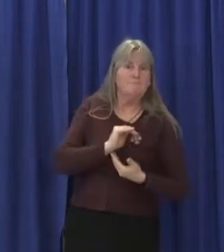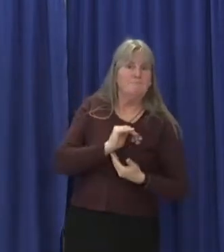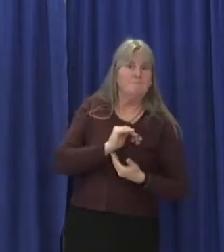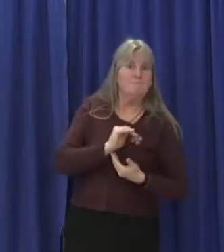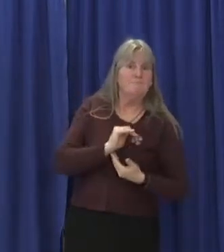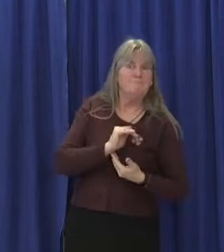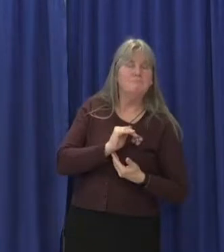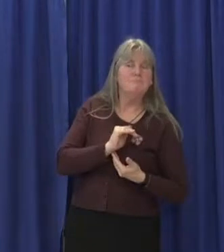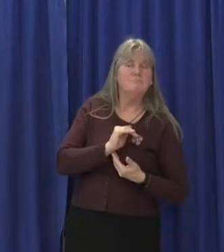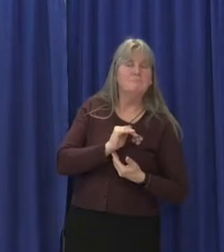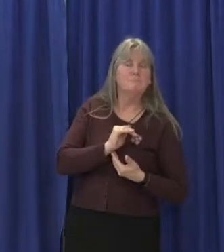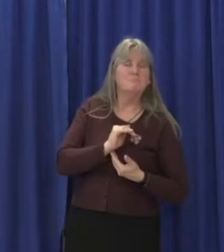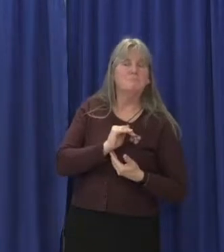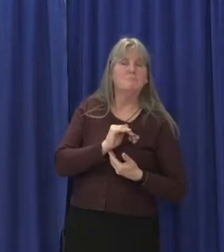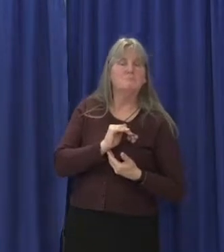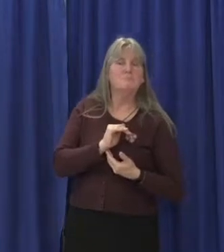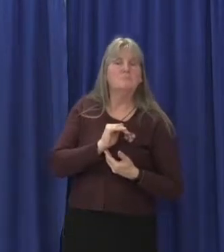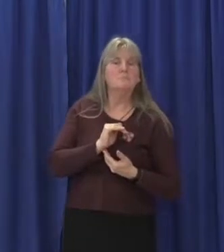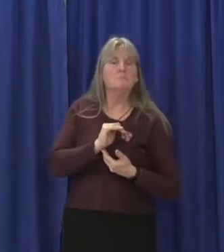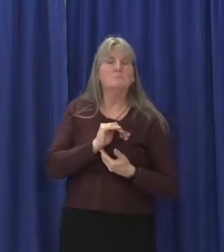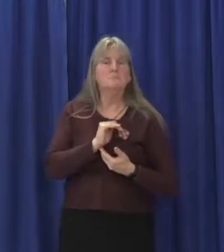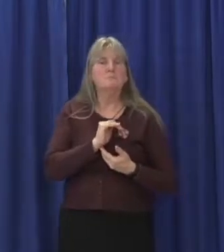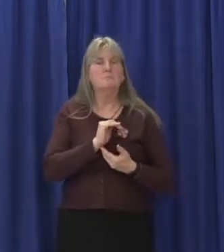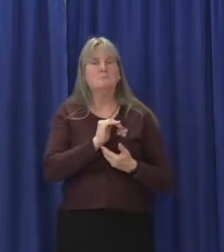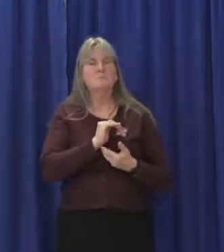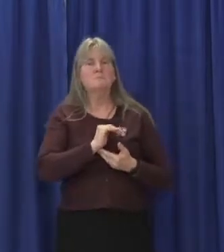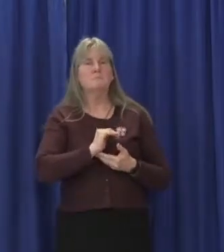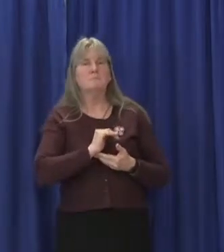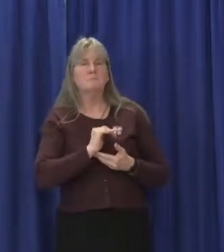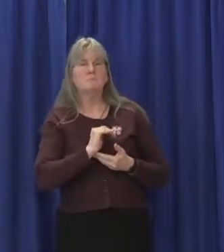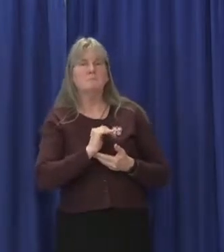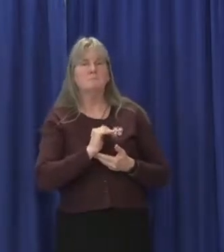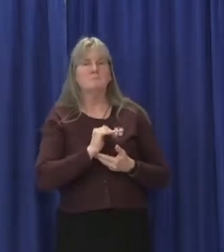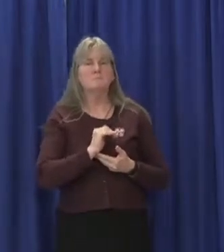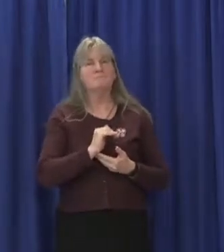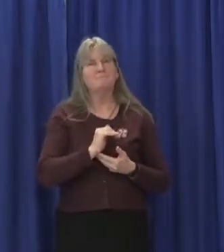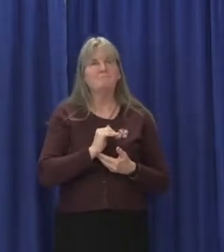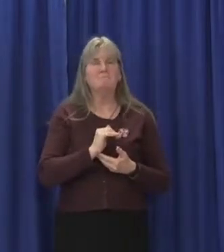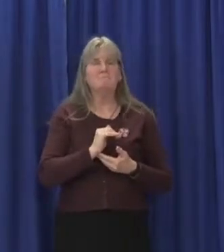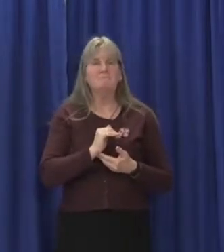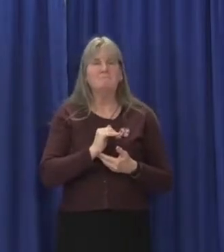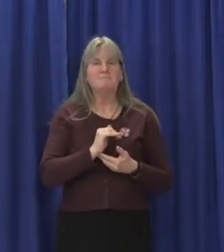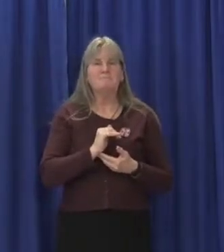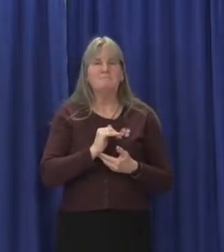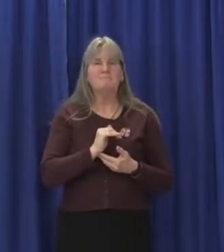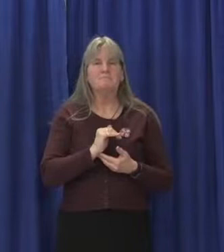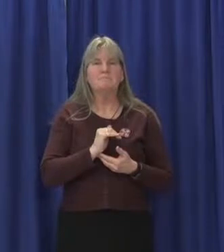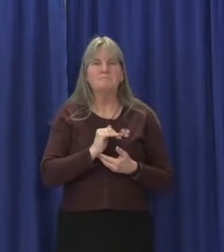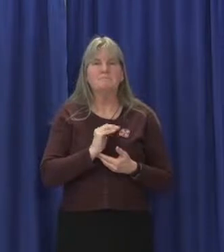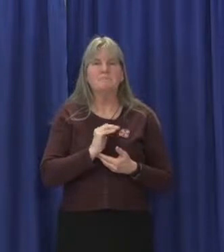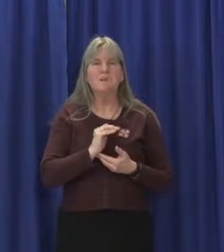of those doses. It's being allocated, there is a global shortage of